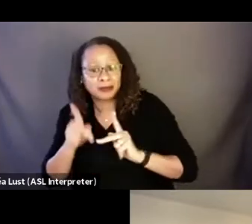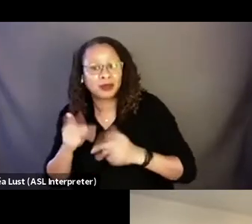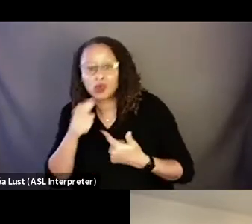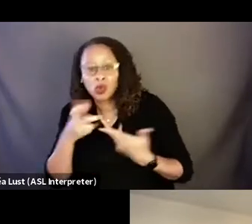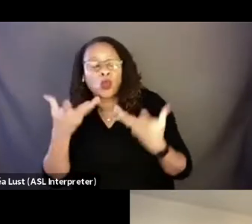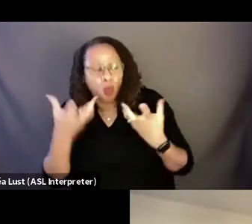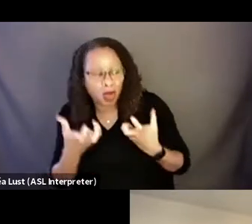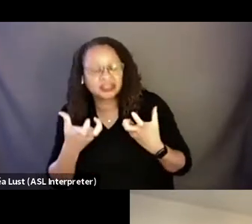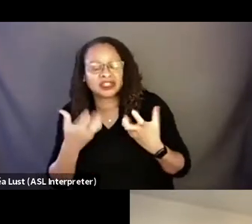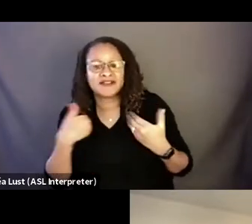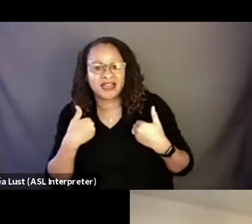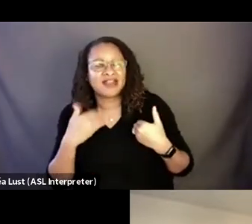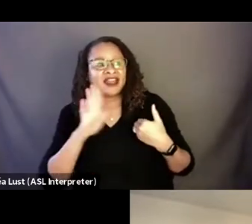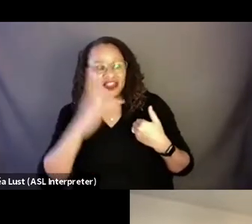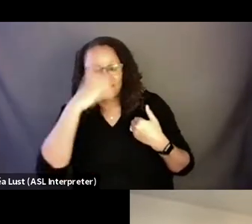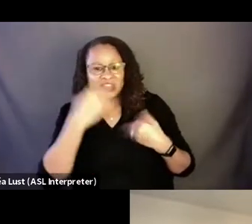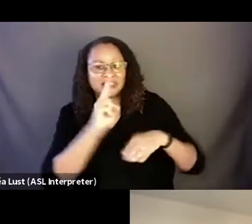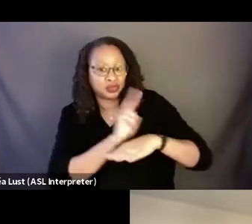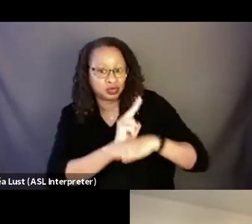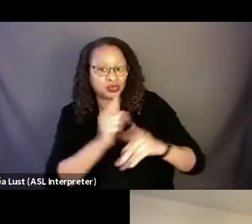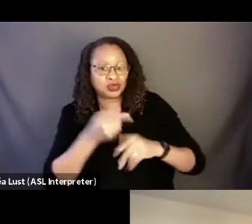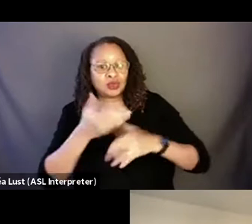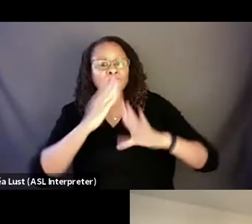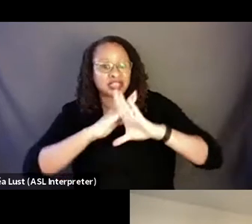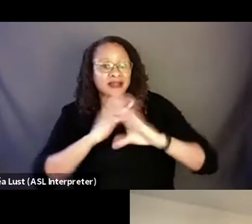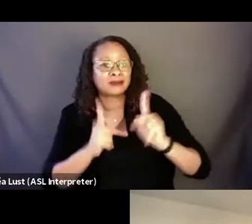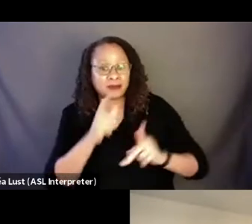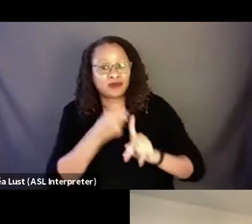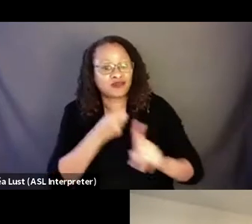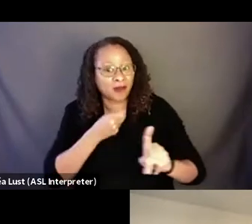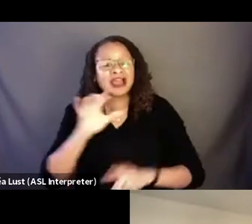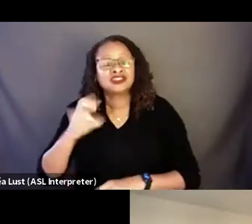He started as assistant and then went, ultimately, the co-producer.